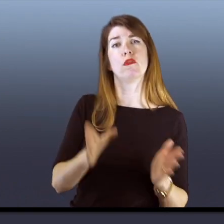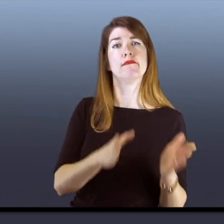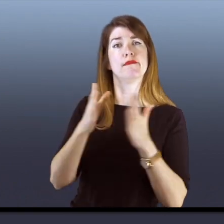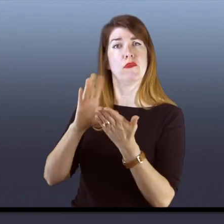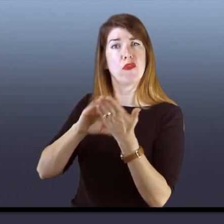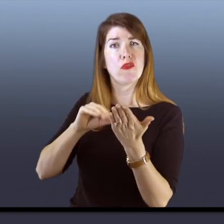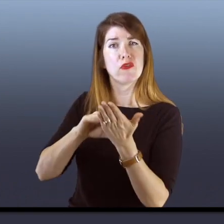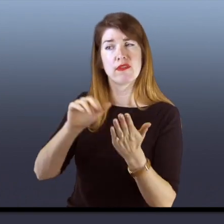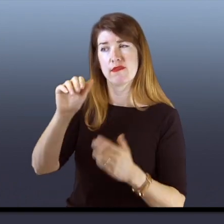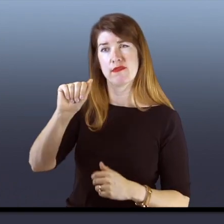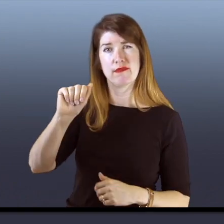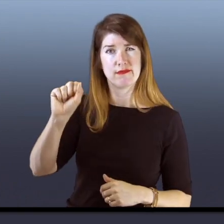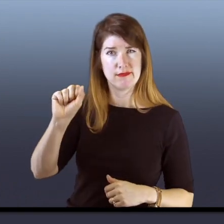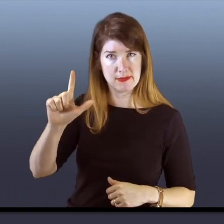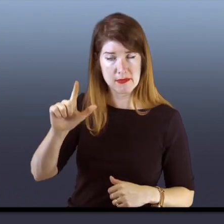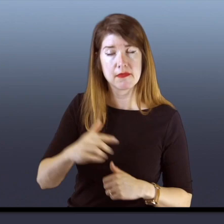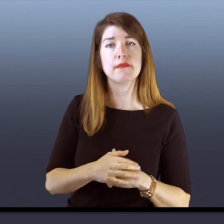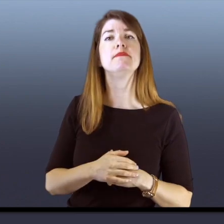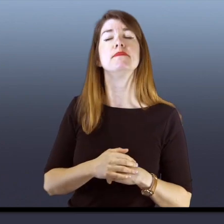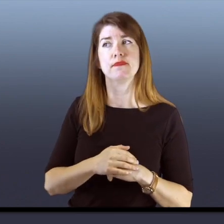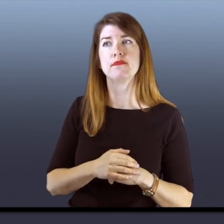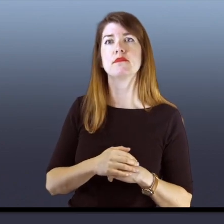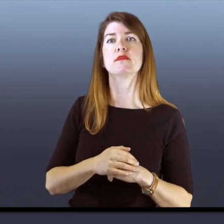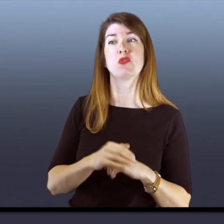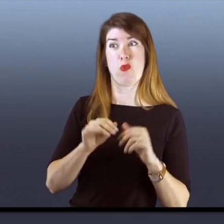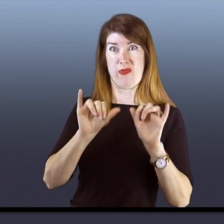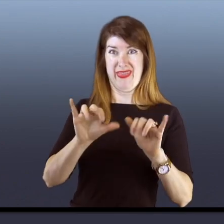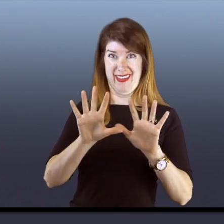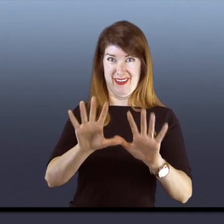But in addition to that, as that child is growing up, if they have siblings,